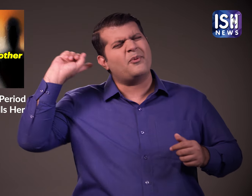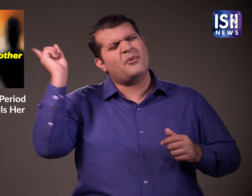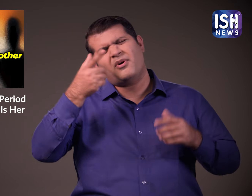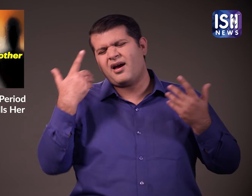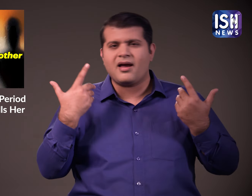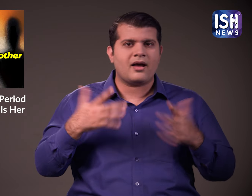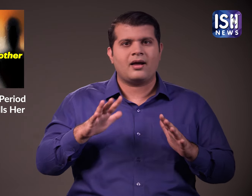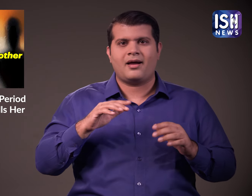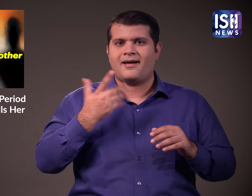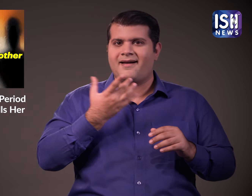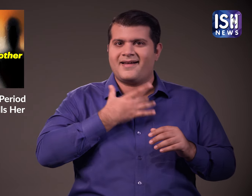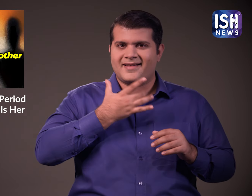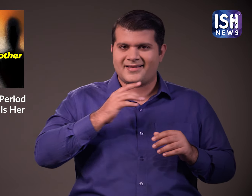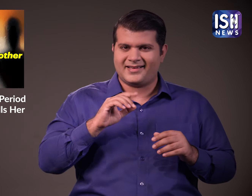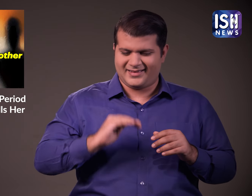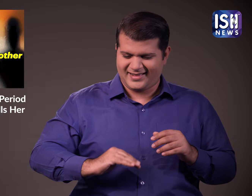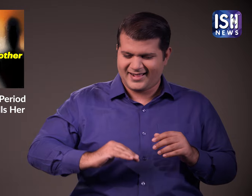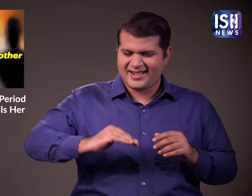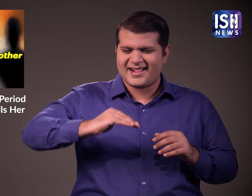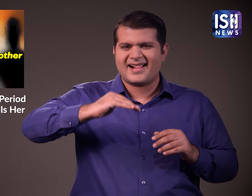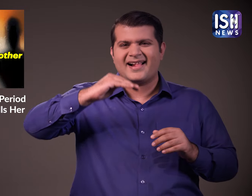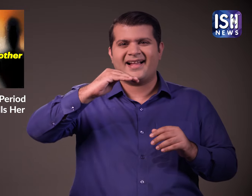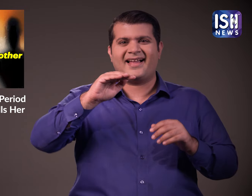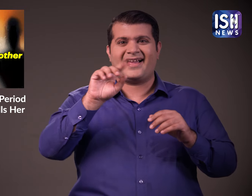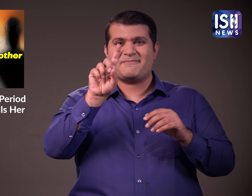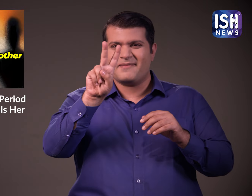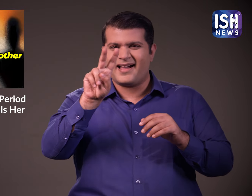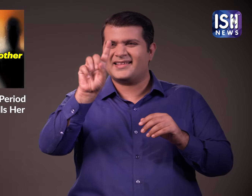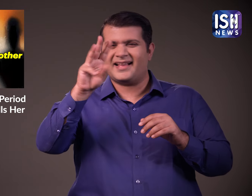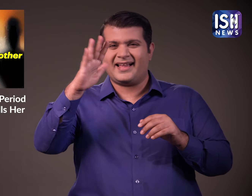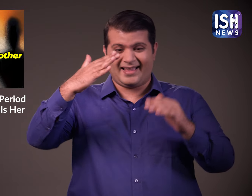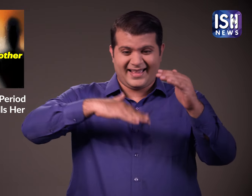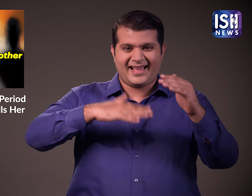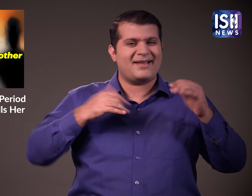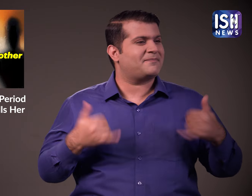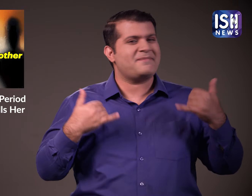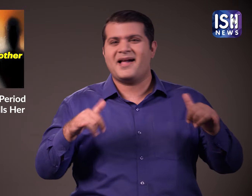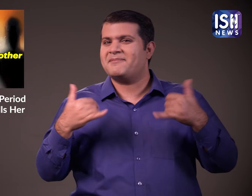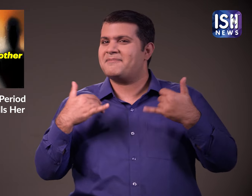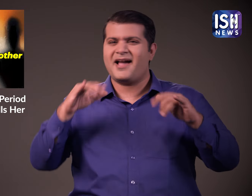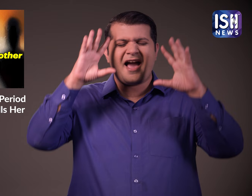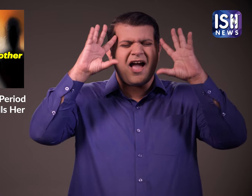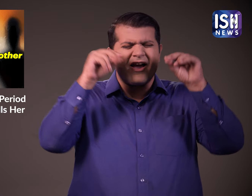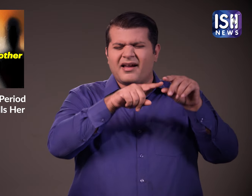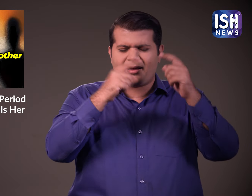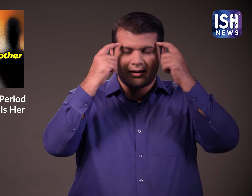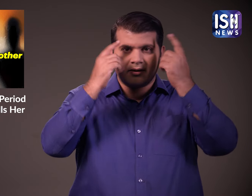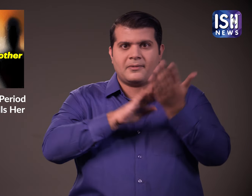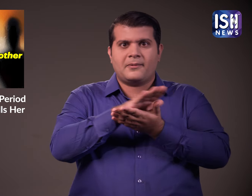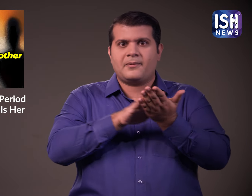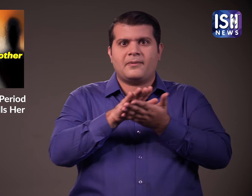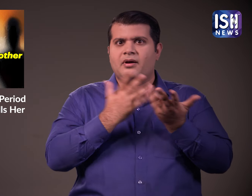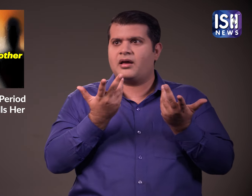Generally girls below the age of 12 & 13 are busy playing and enjoying. They have no idea about all this.